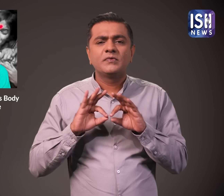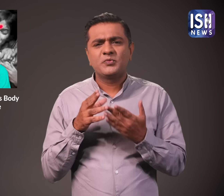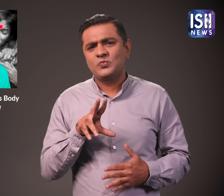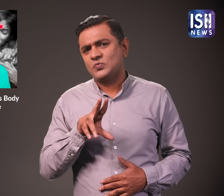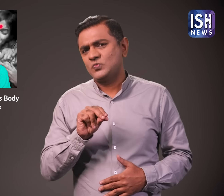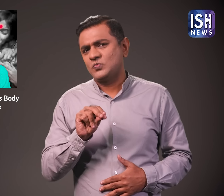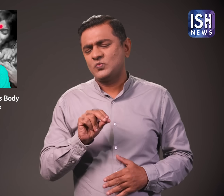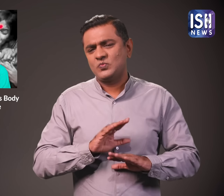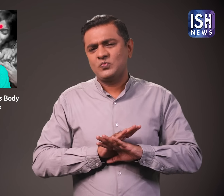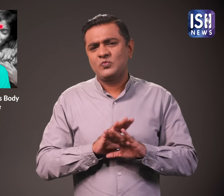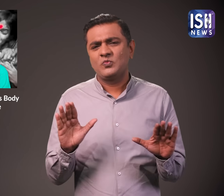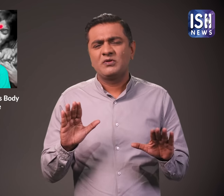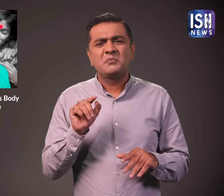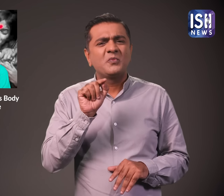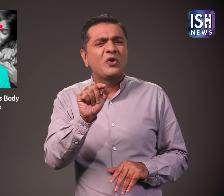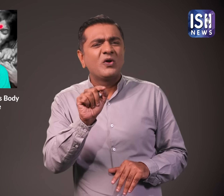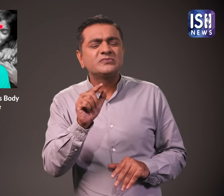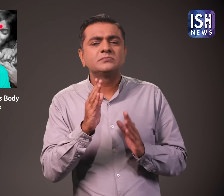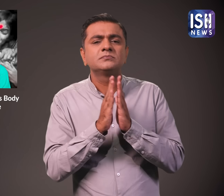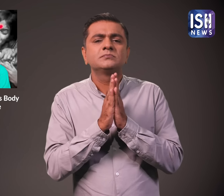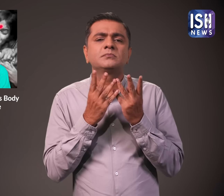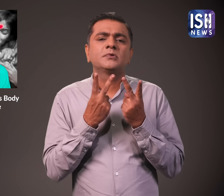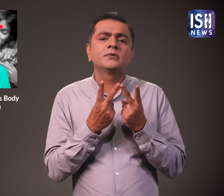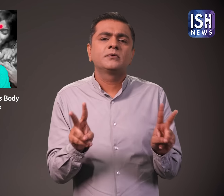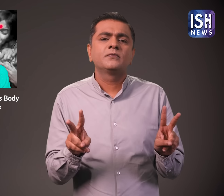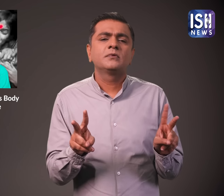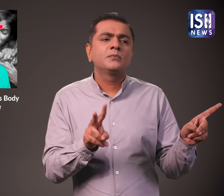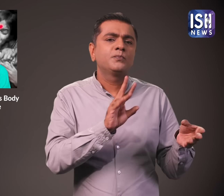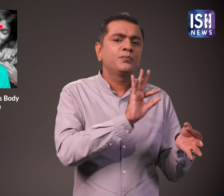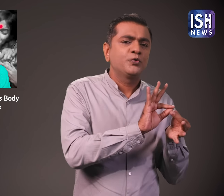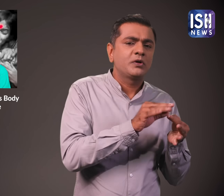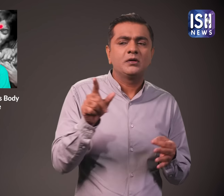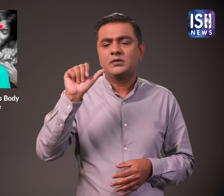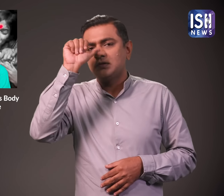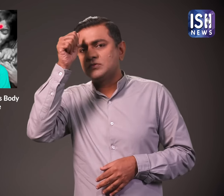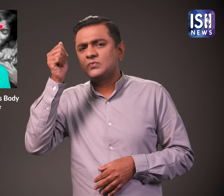Her family refused. Saksham was Buddhist, and Aanchal was Hindu.